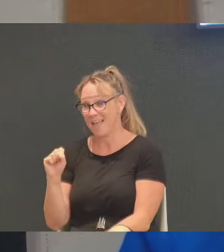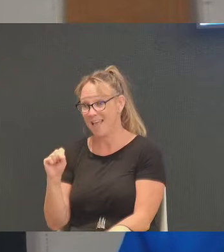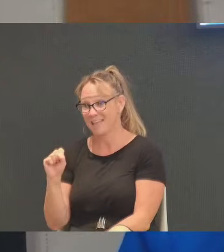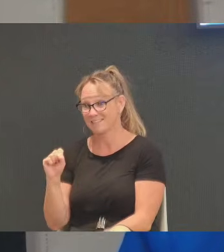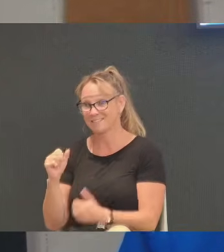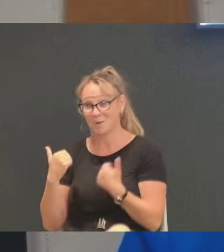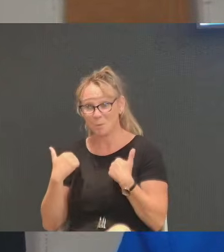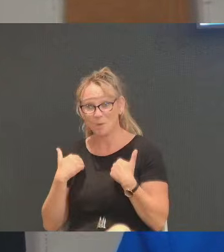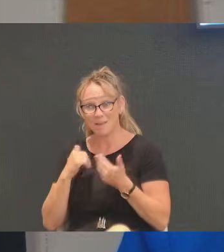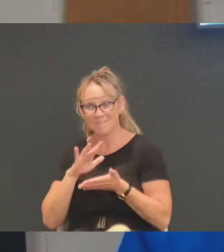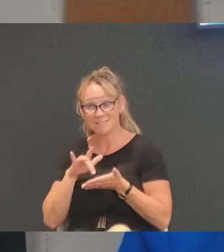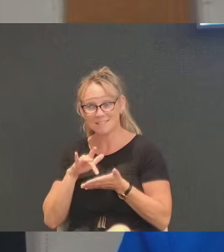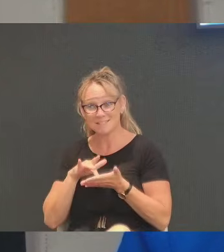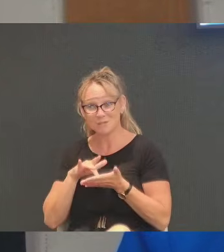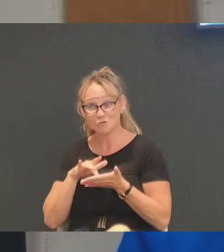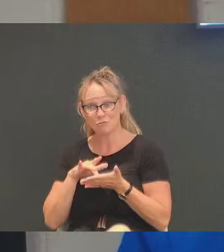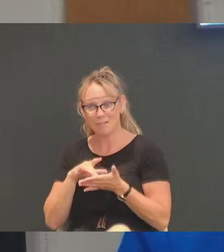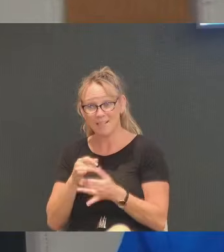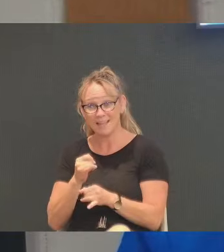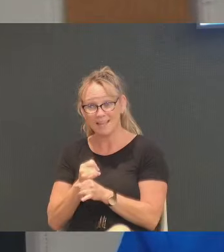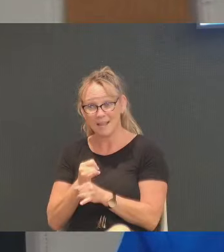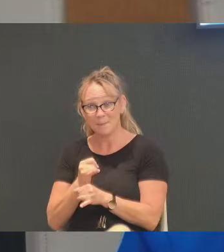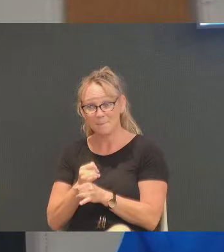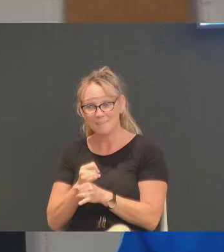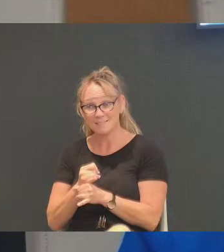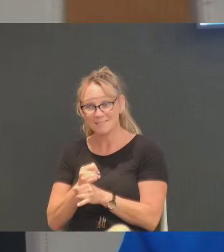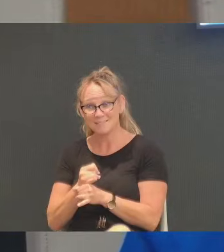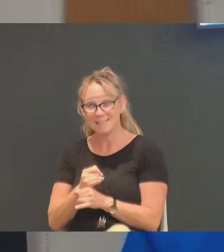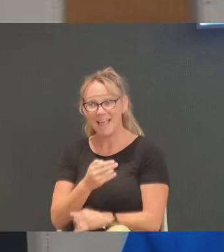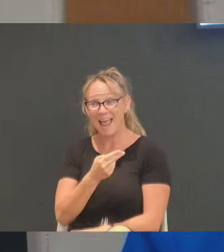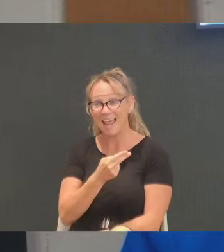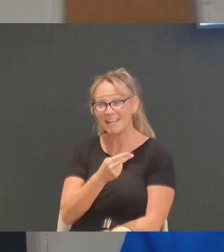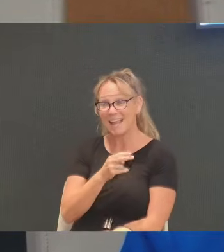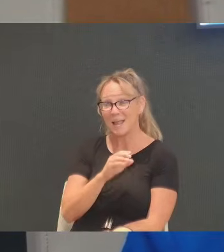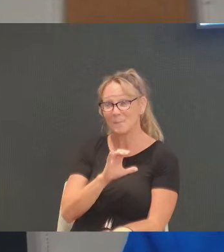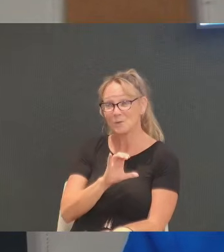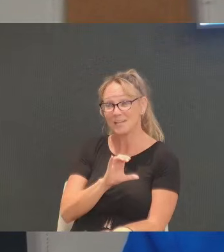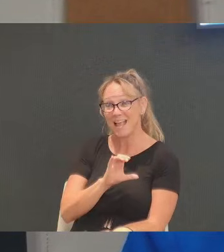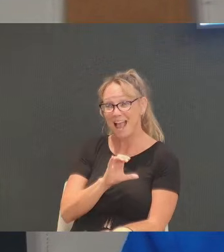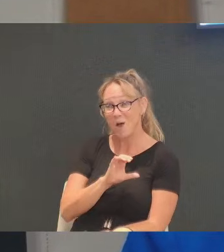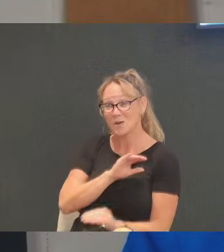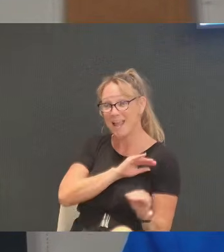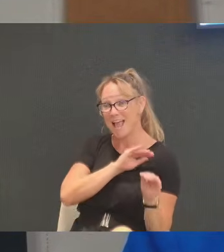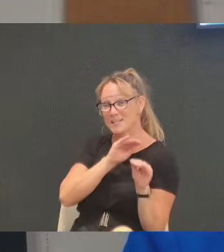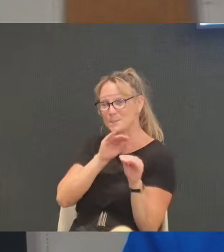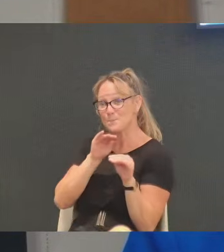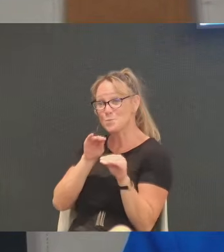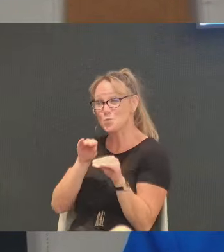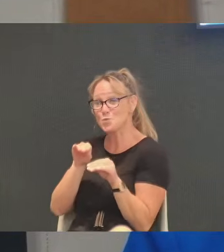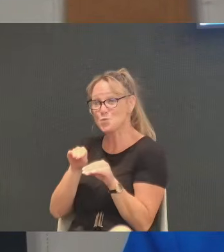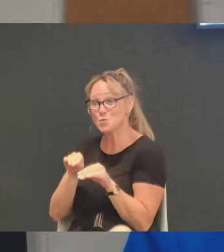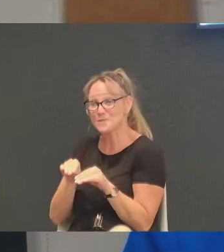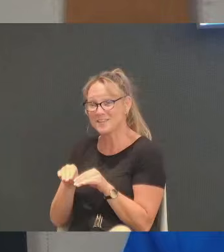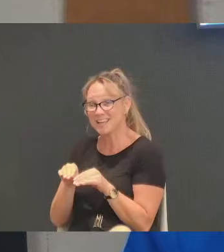campus now and Hamilton County has moved into the neighborhood. We're not live we're not downtown